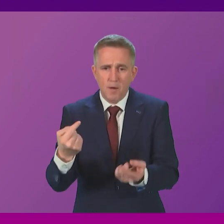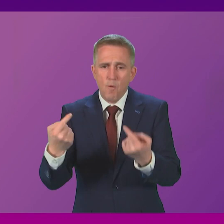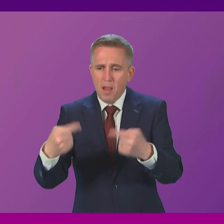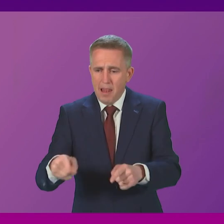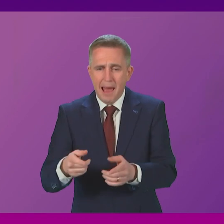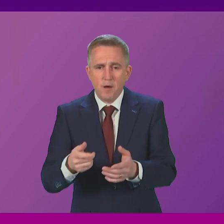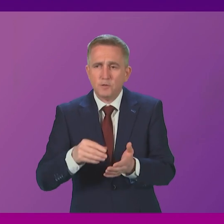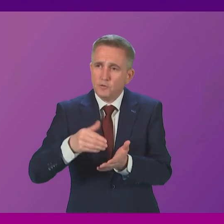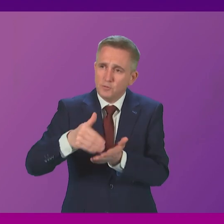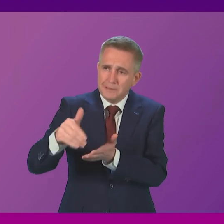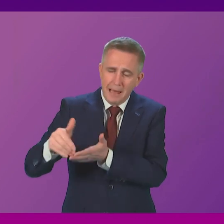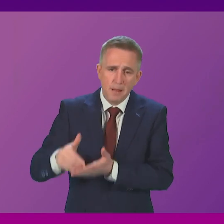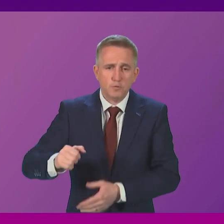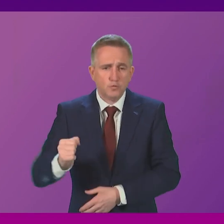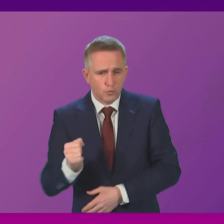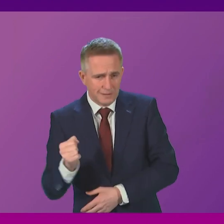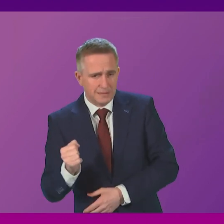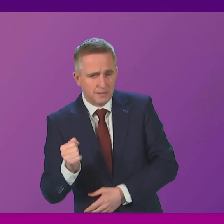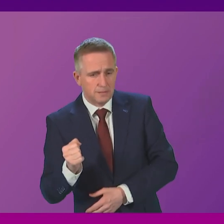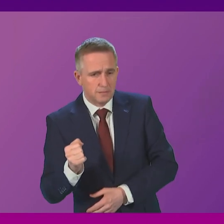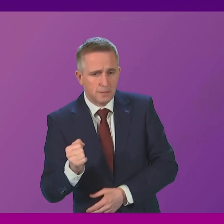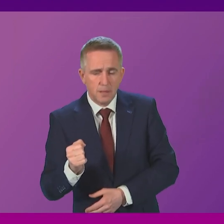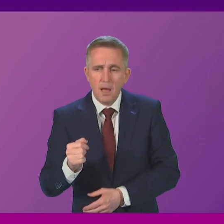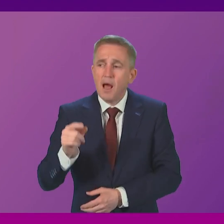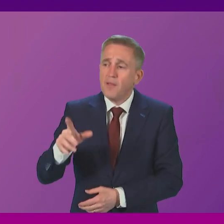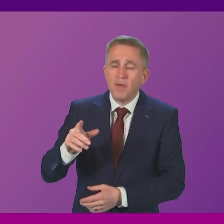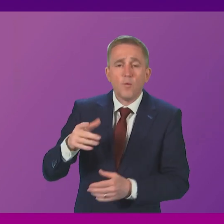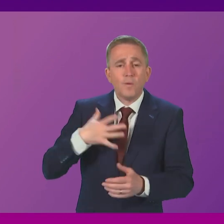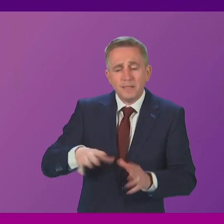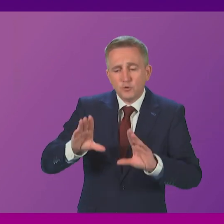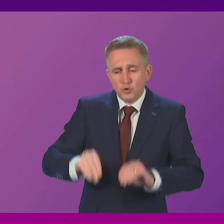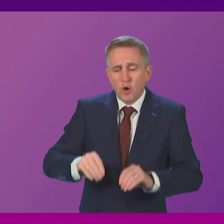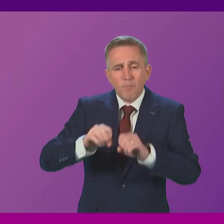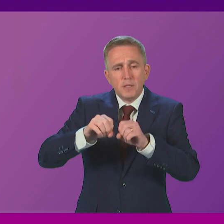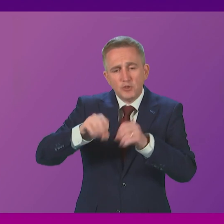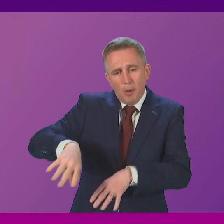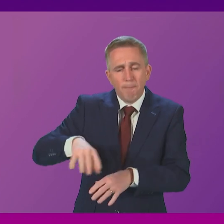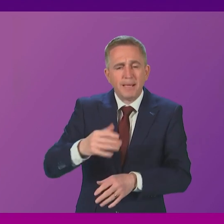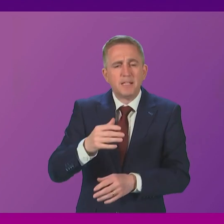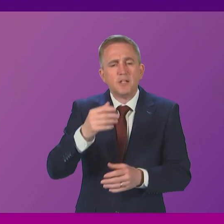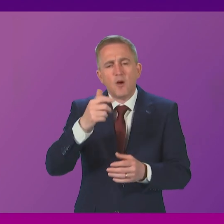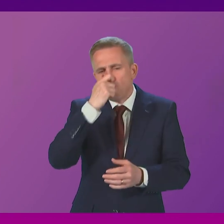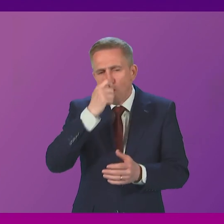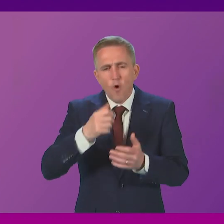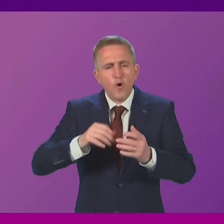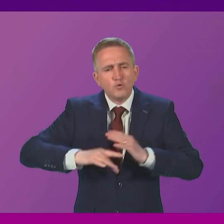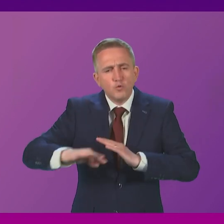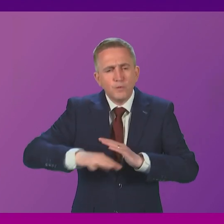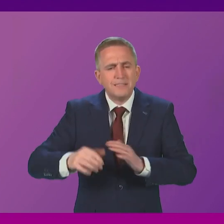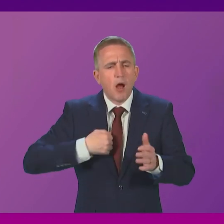shelves; and about why this Government needs to stop the dumping of raw sewage into our rivers and on to our beaches. I could go on.